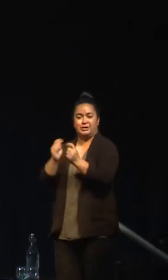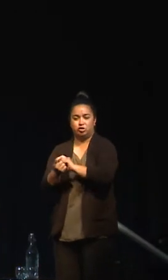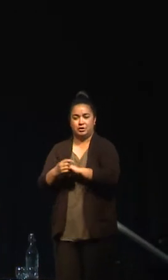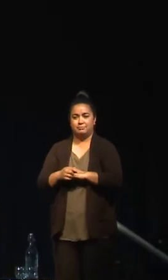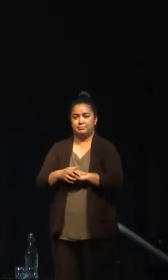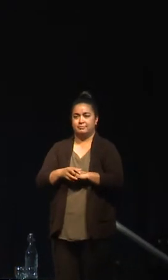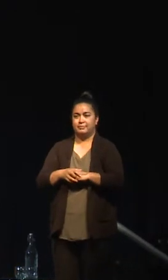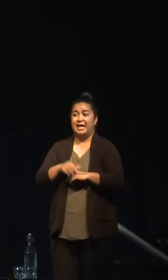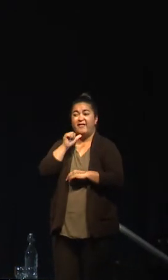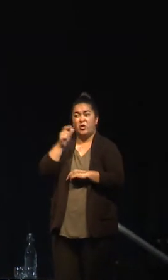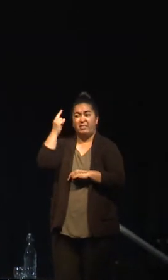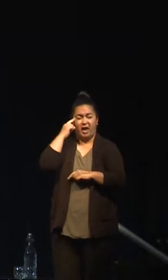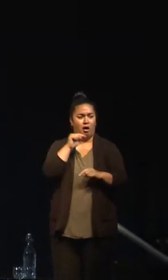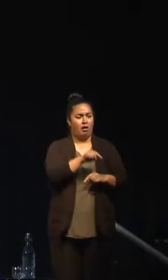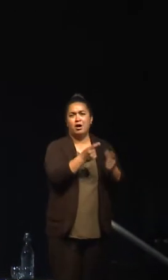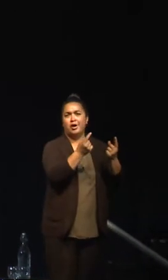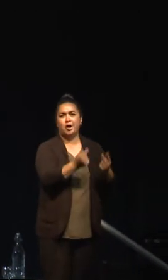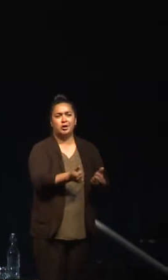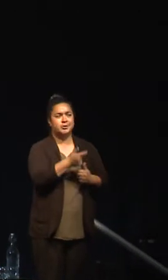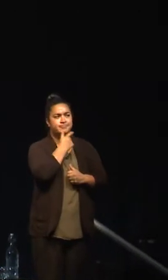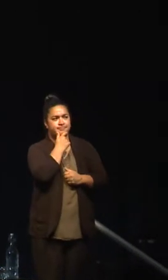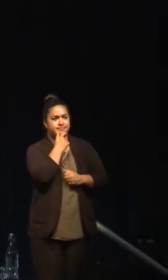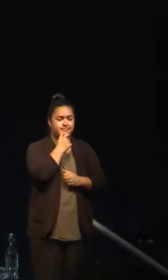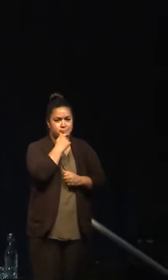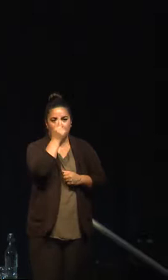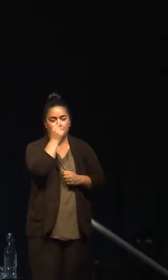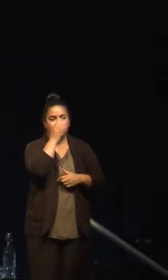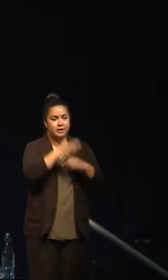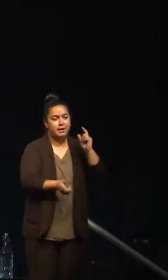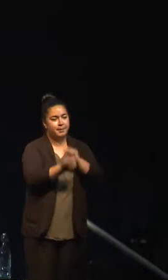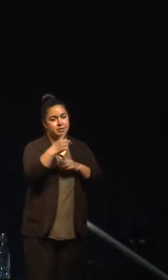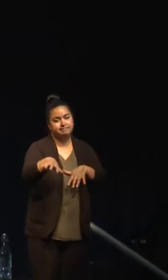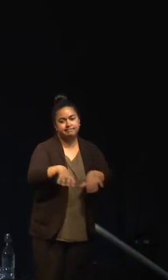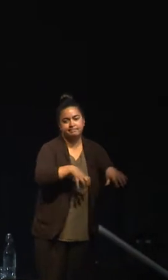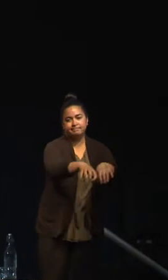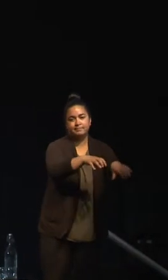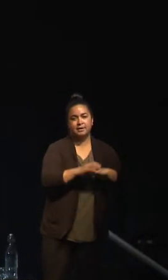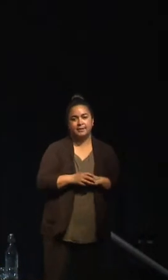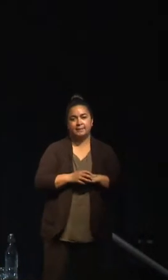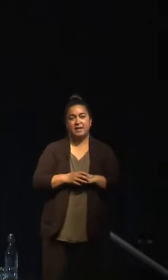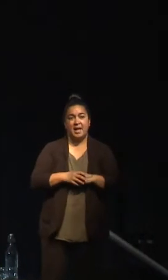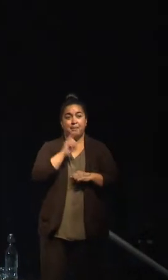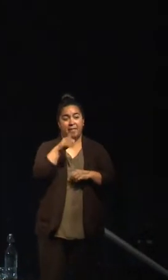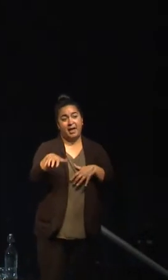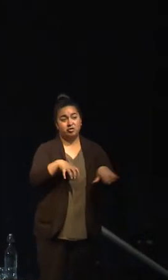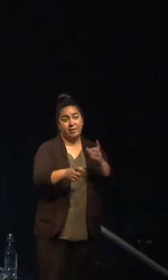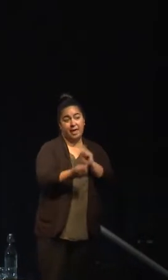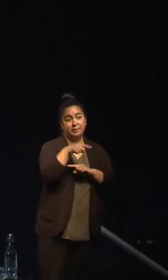then chances are we won't ever get into action, and when we do it will not be a just transition,